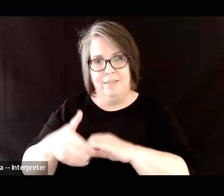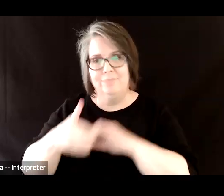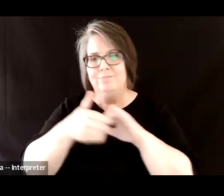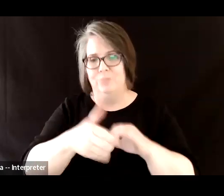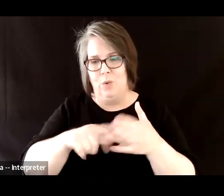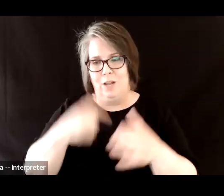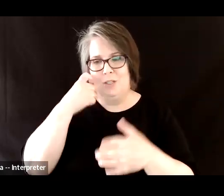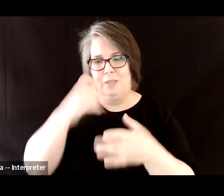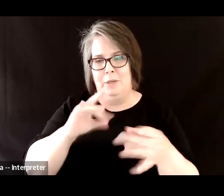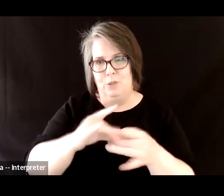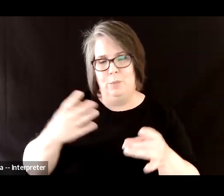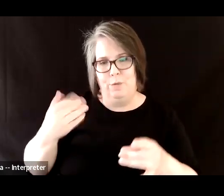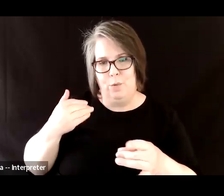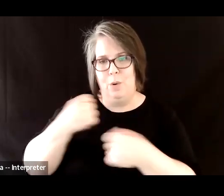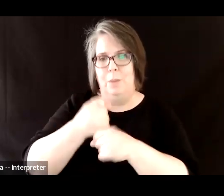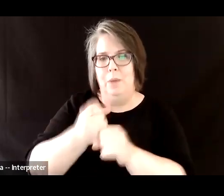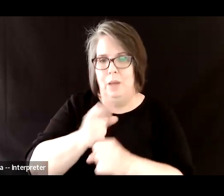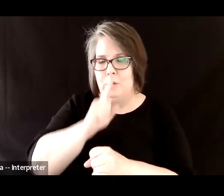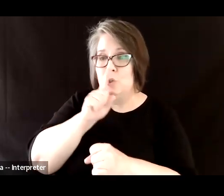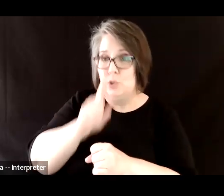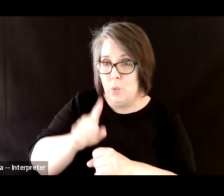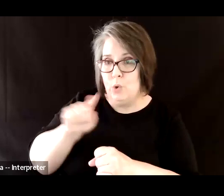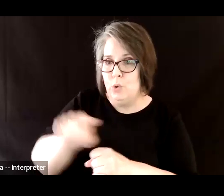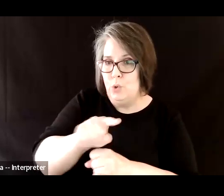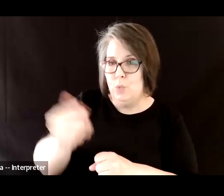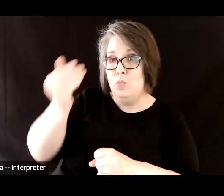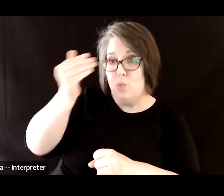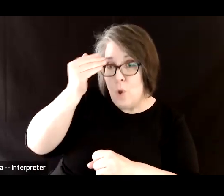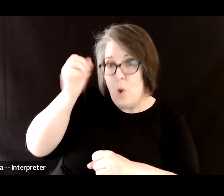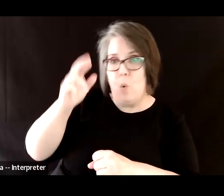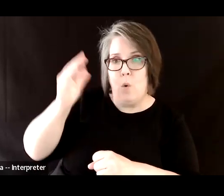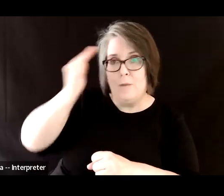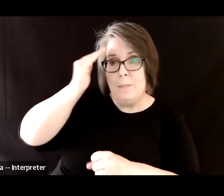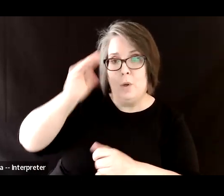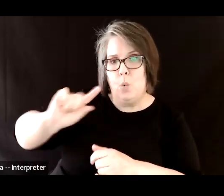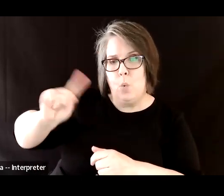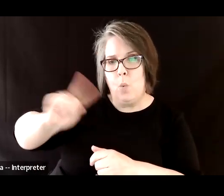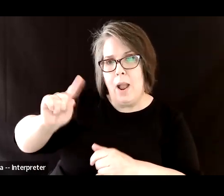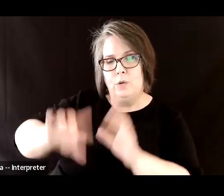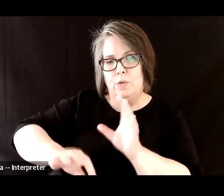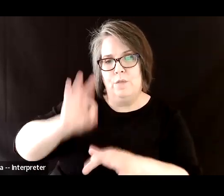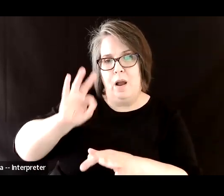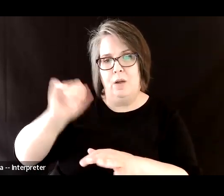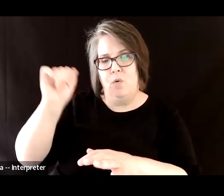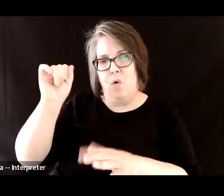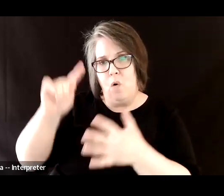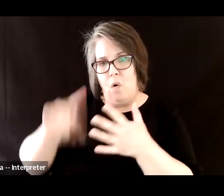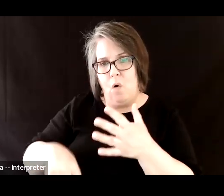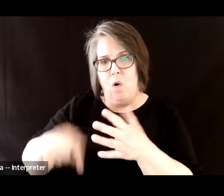mentioning before. Mixing sure that you know or at least are familiar where to find all of the keyboard shortcuts